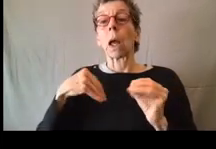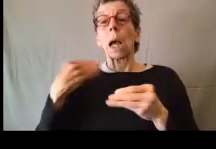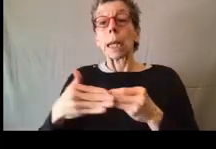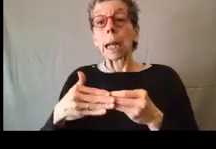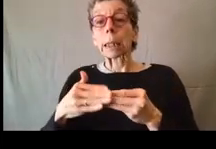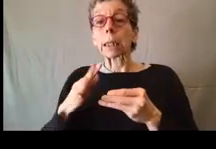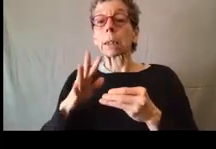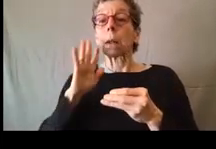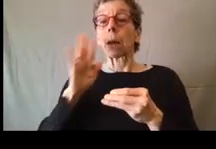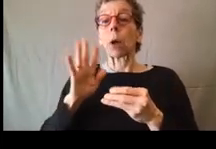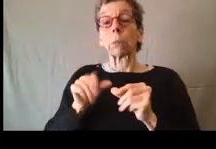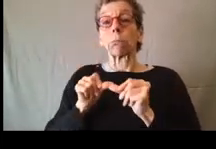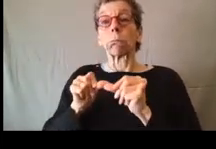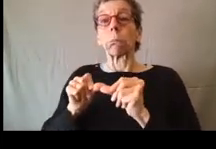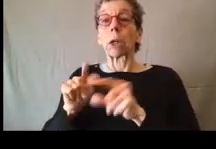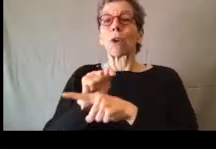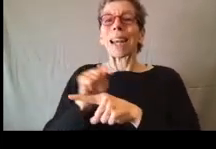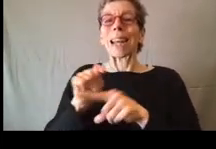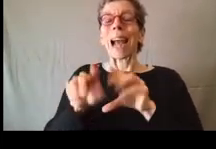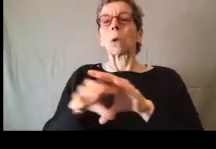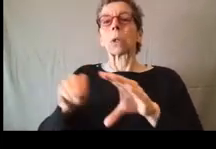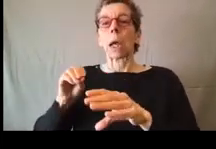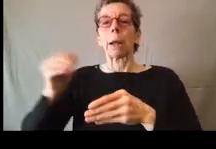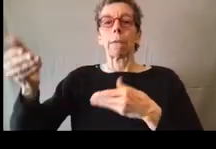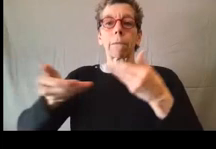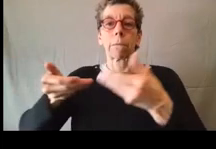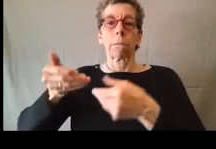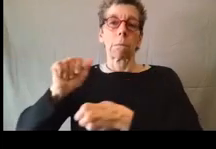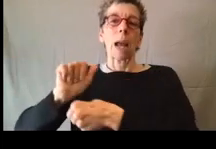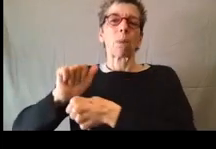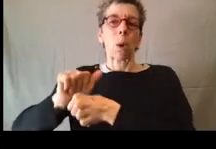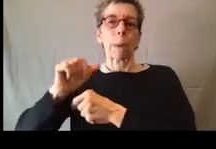expanding training outside the employment context. Hoping to use more sensitive outcome